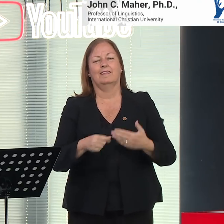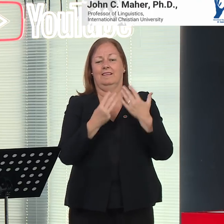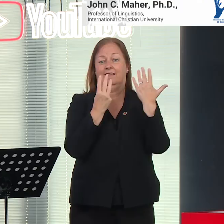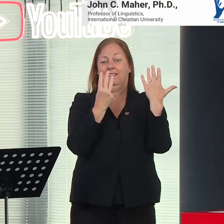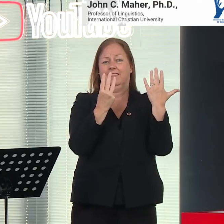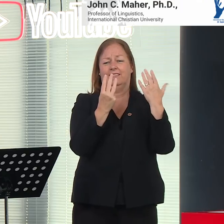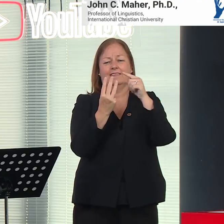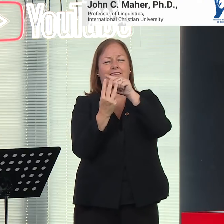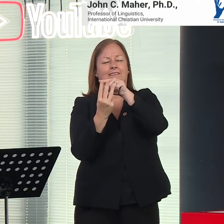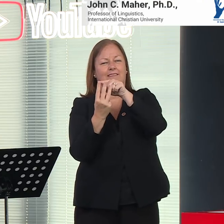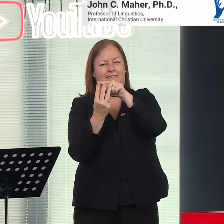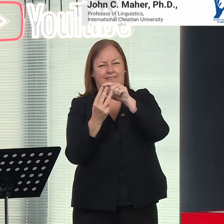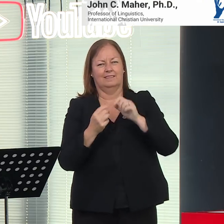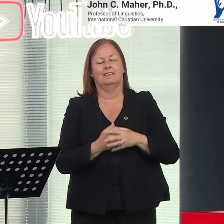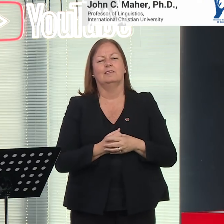Does it help you develop as a person?